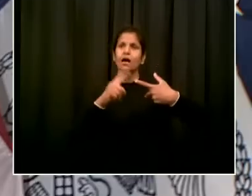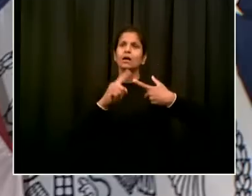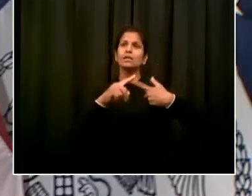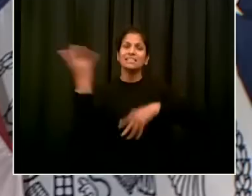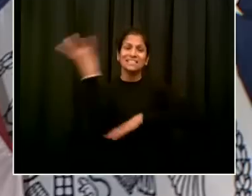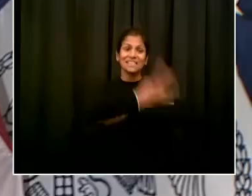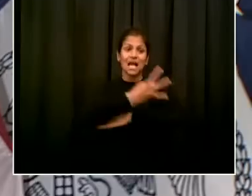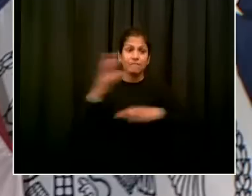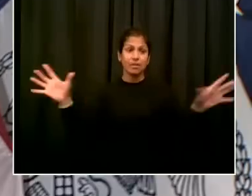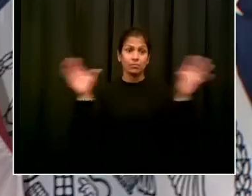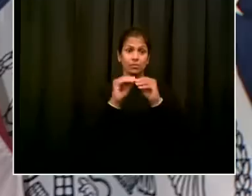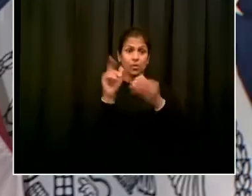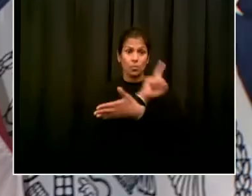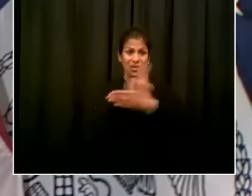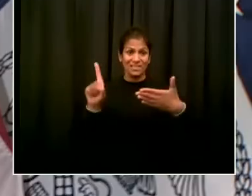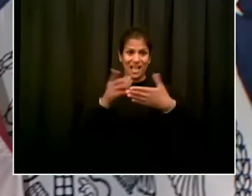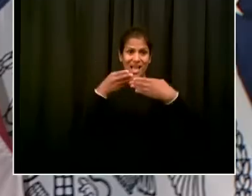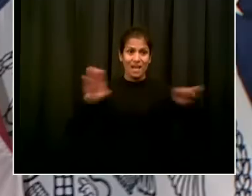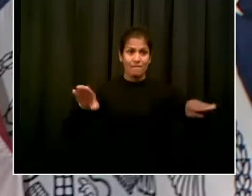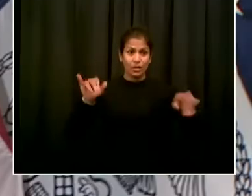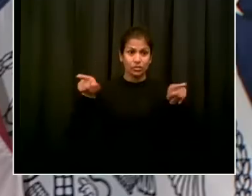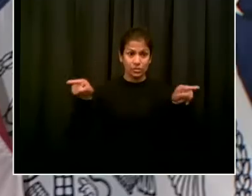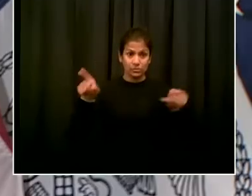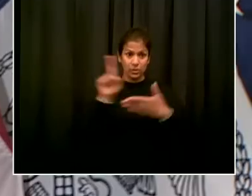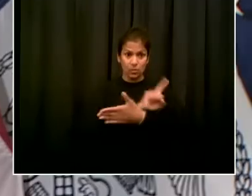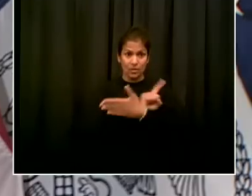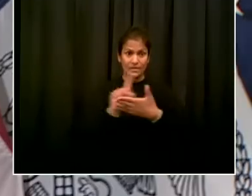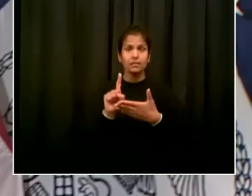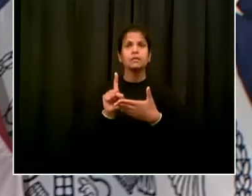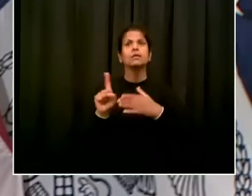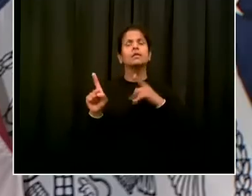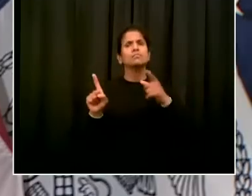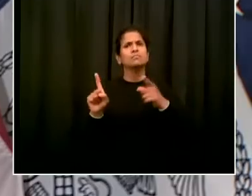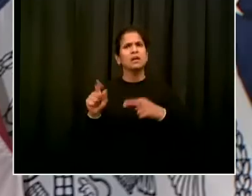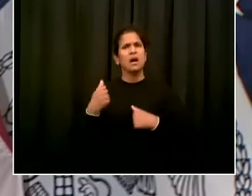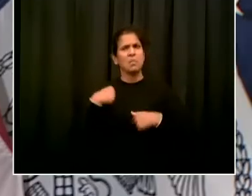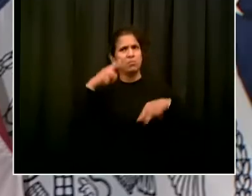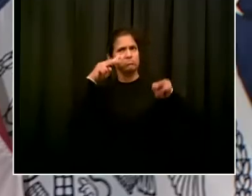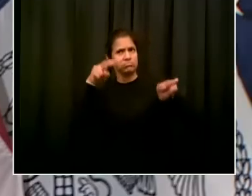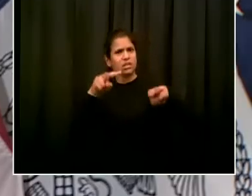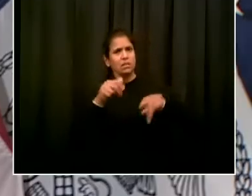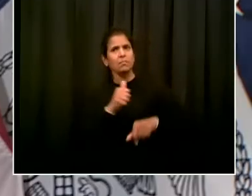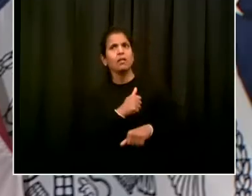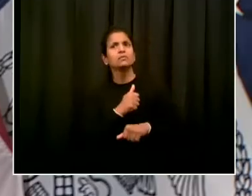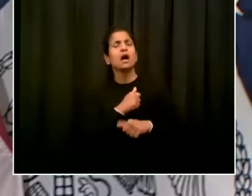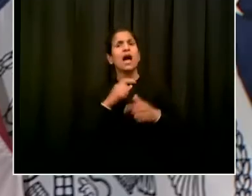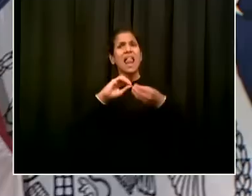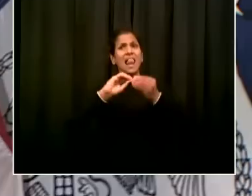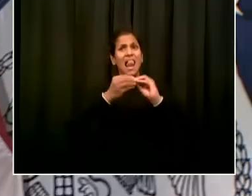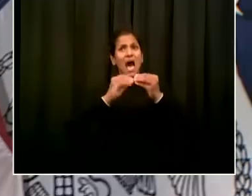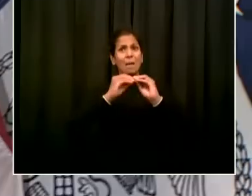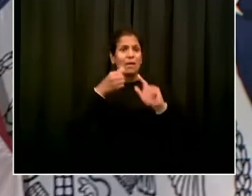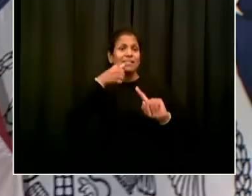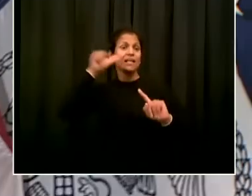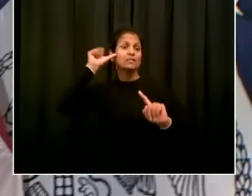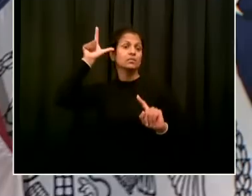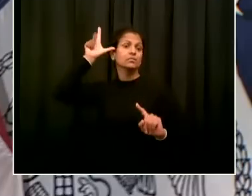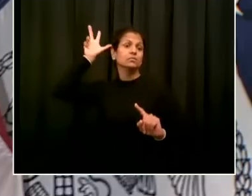AVERAGE, ON A DAY YOU DID NOT HAVE A PRESS CONFERENCE, OCTOBER 9TH, IT WAS VERY CLOSE